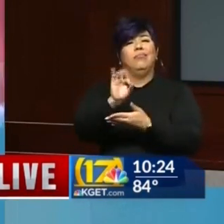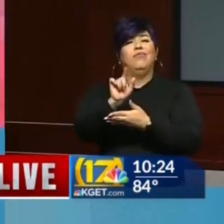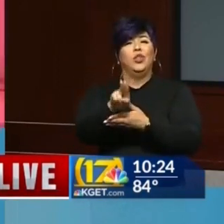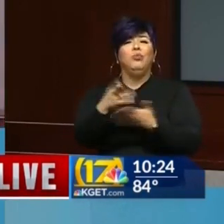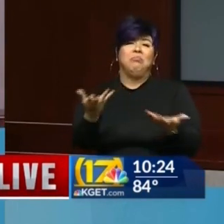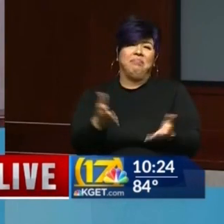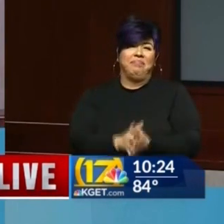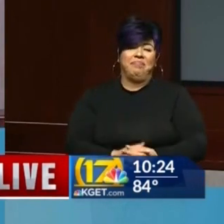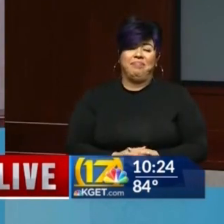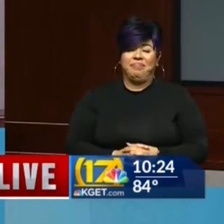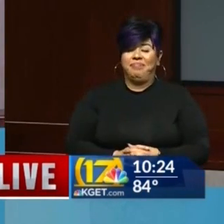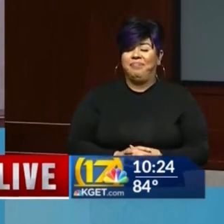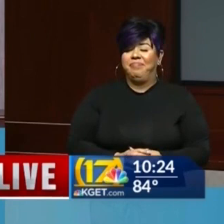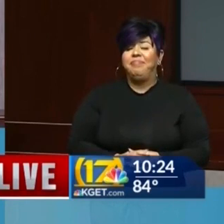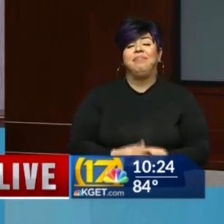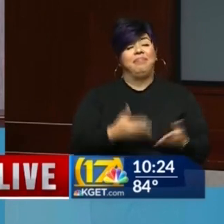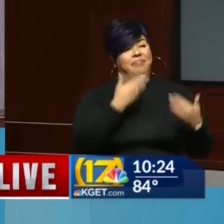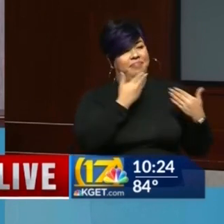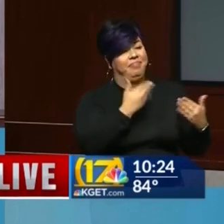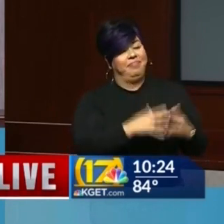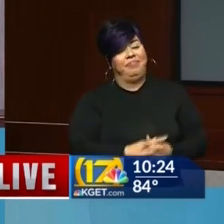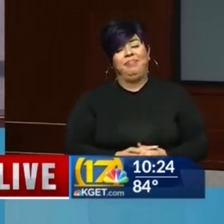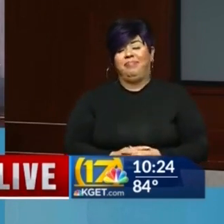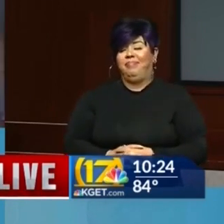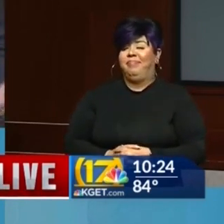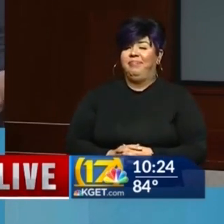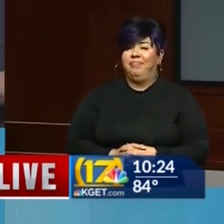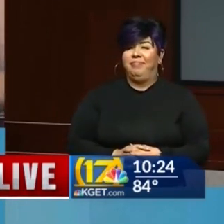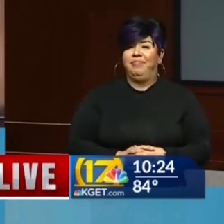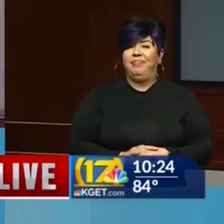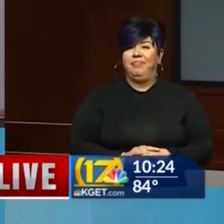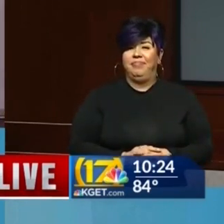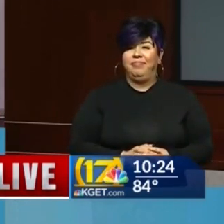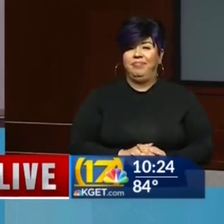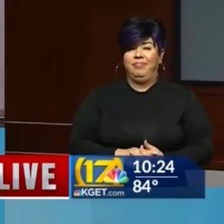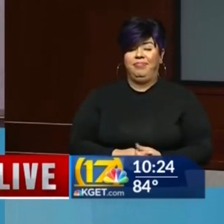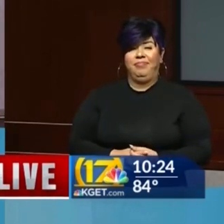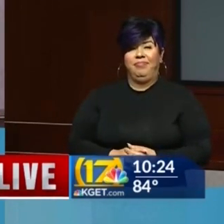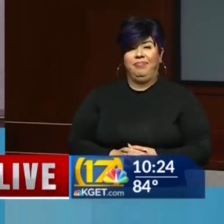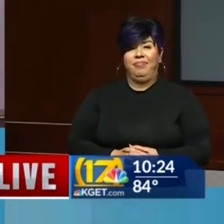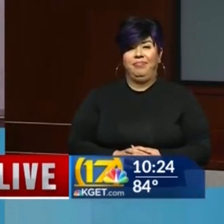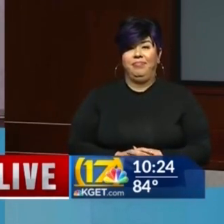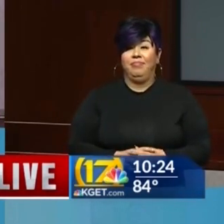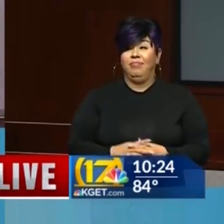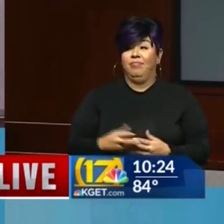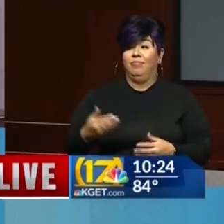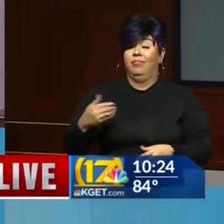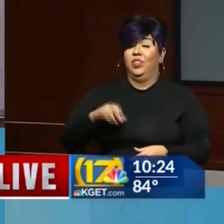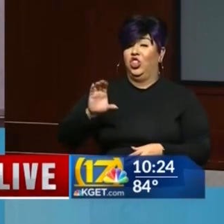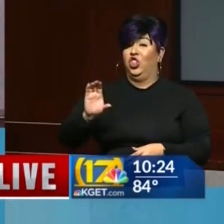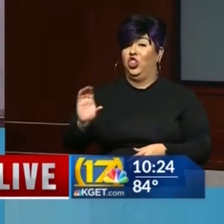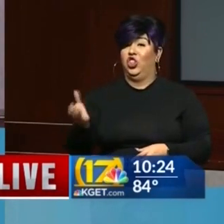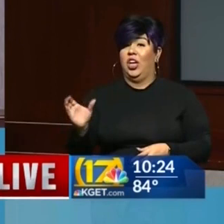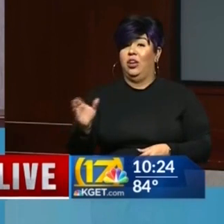DISTANCING, AND NOT GATHERING, AND THAT WILL HELP US CONTINUE TO DECREASE OUR NUMBERS IN COVID-19.